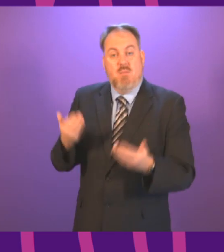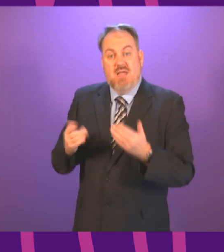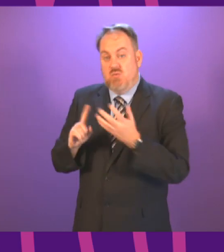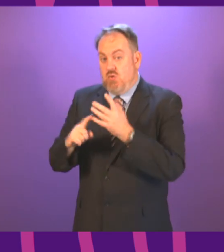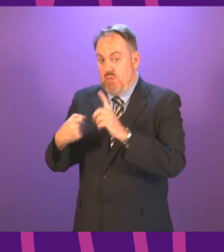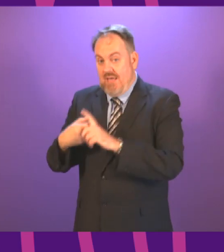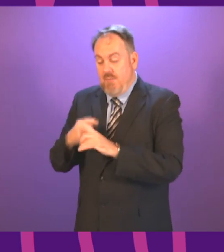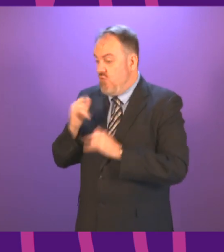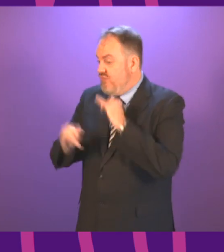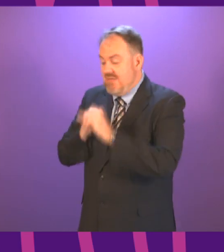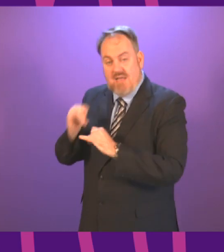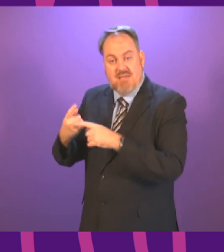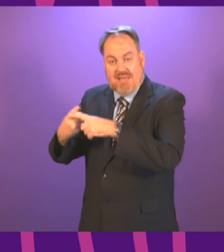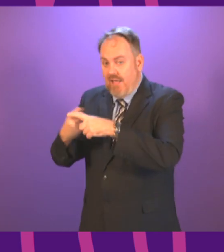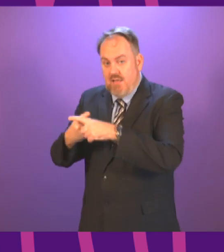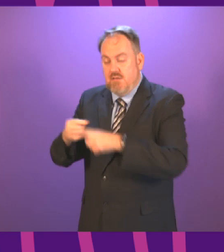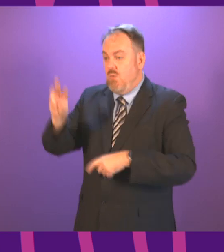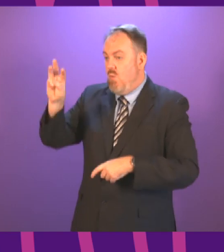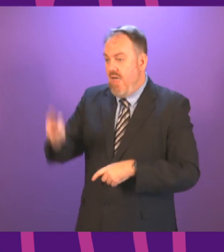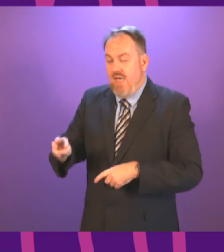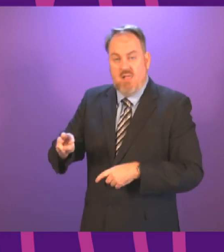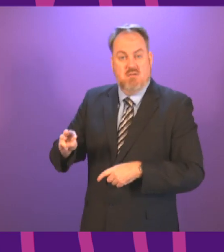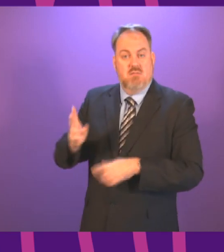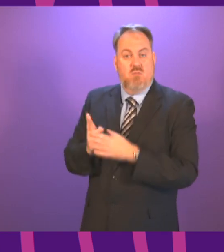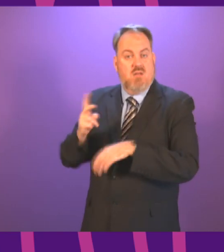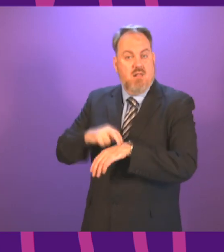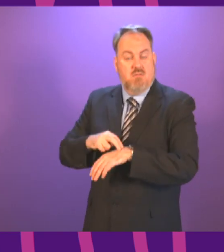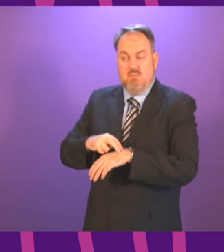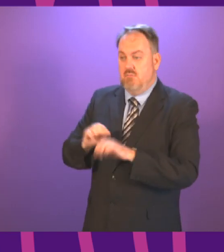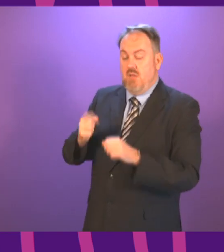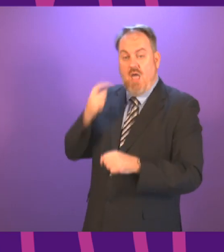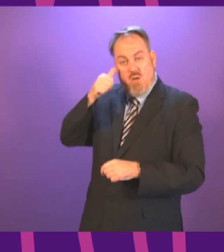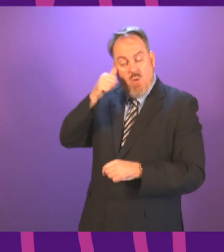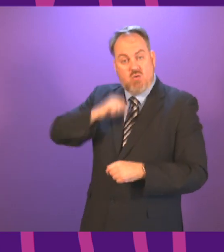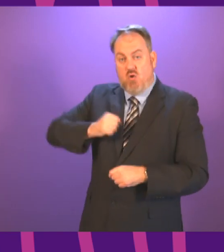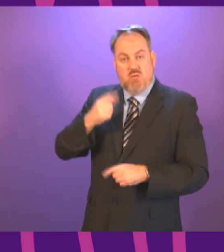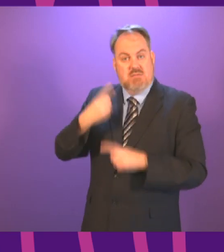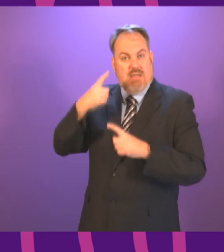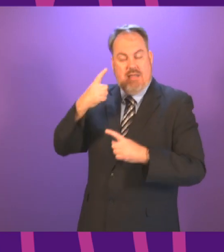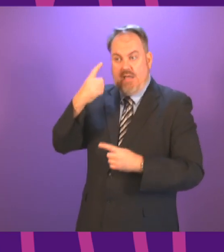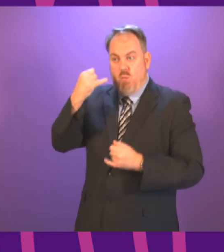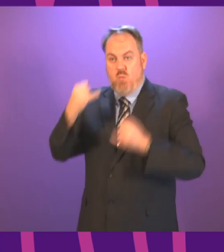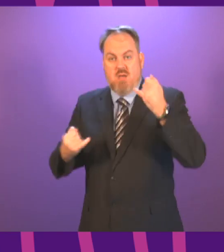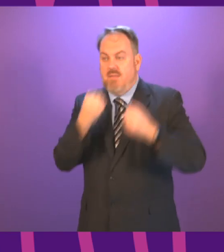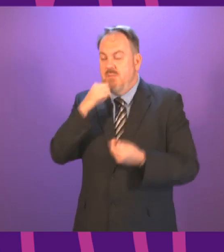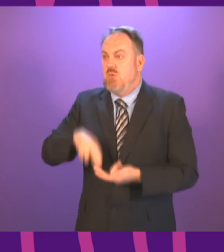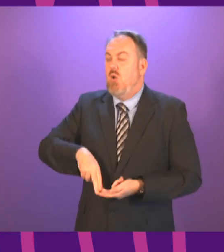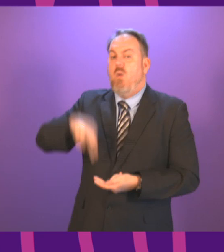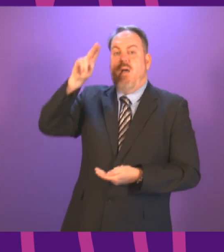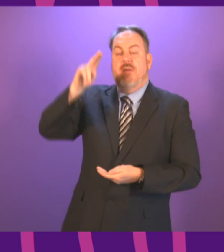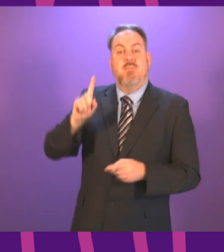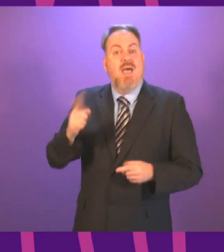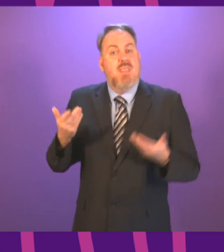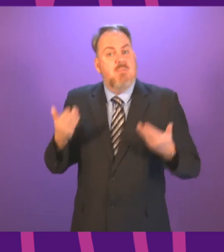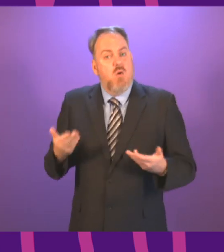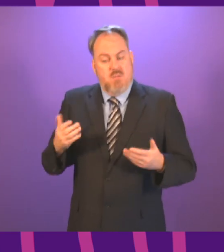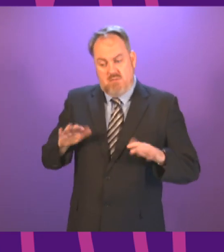and some other countries in Europe. I accept that that could change quickly, but we are